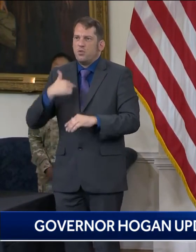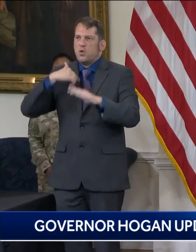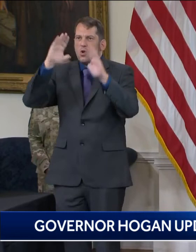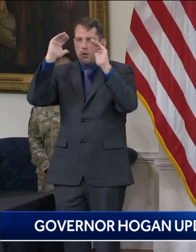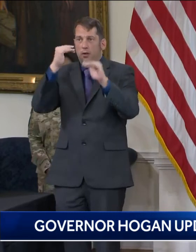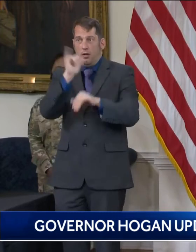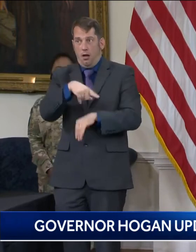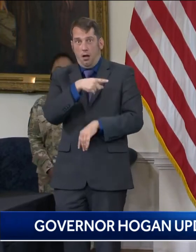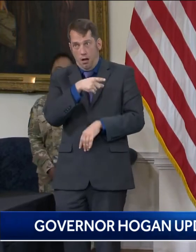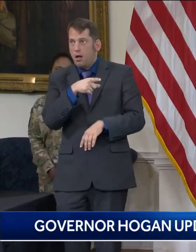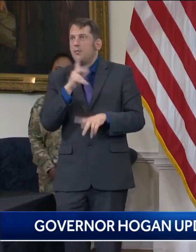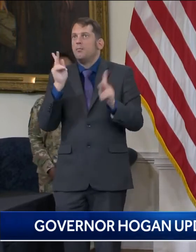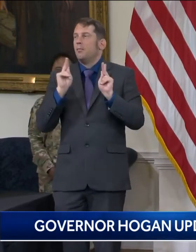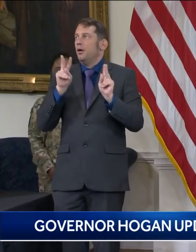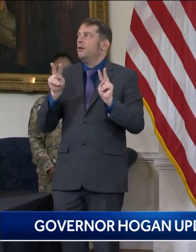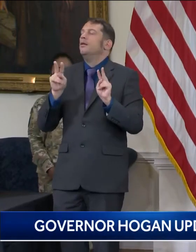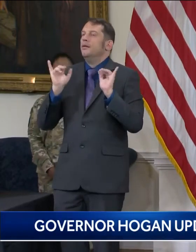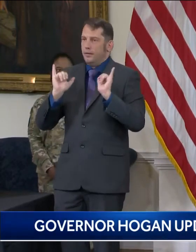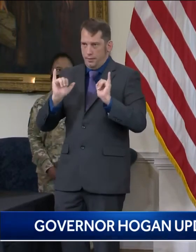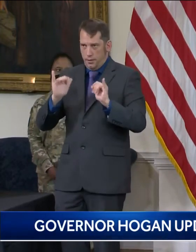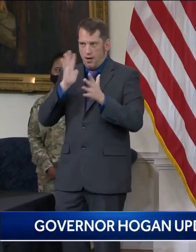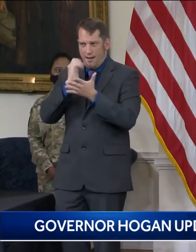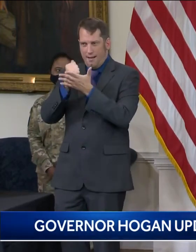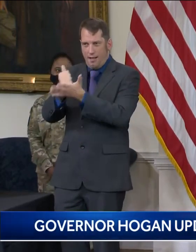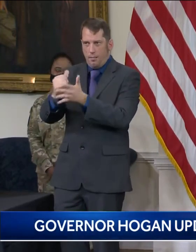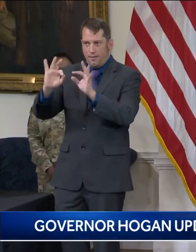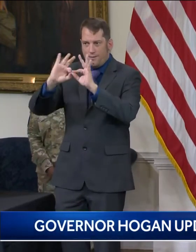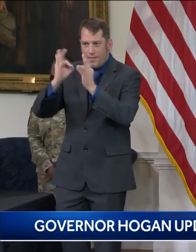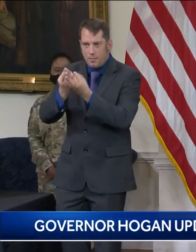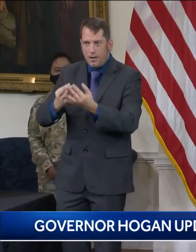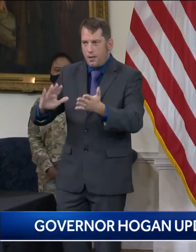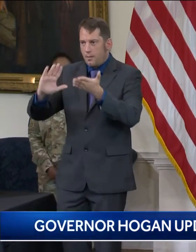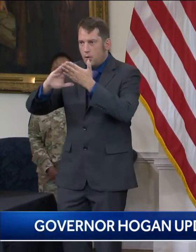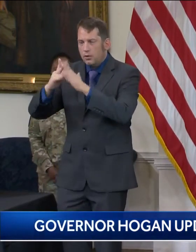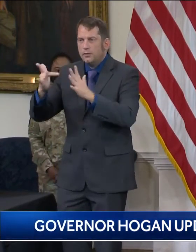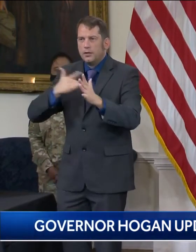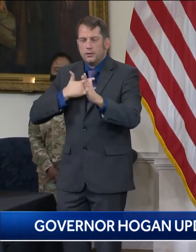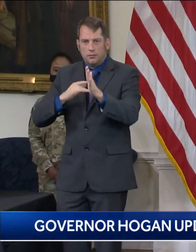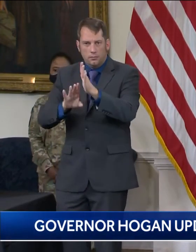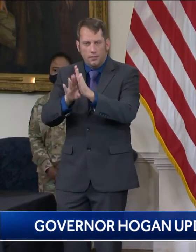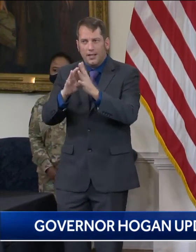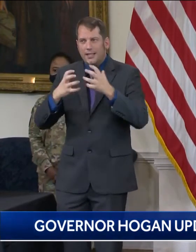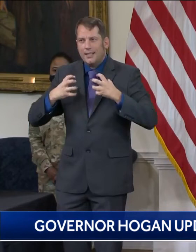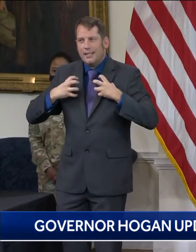HOPEFULLY THAT WILL BE A PART OF HEALING FOR HIS FAMILY AND